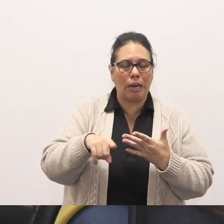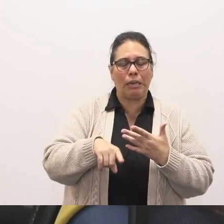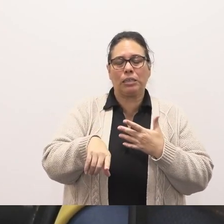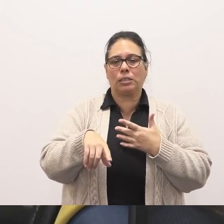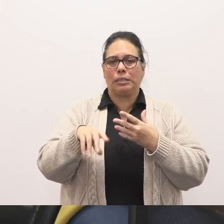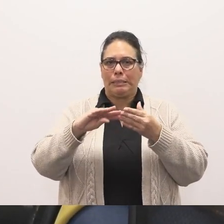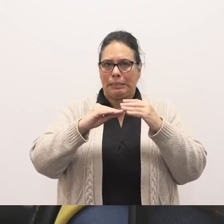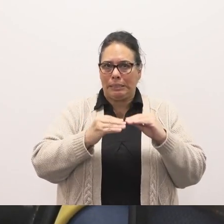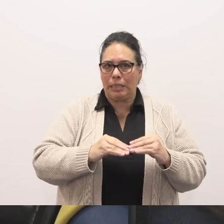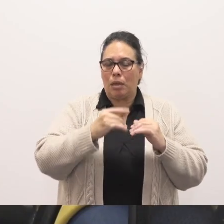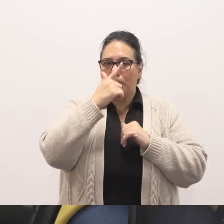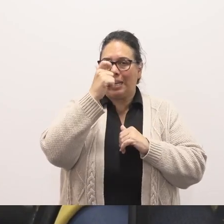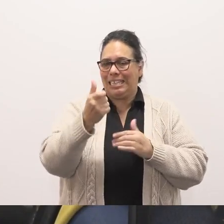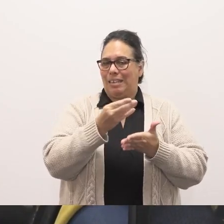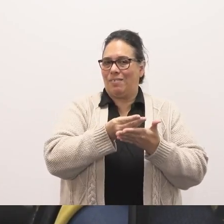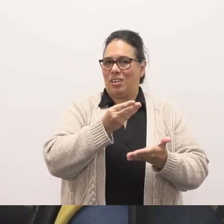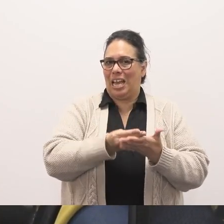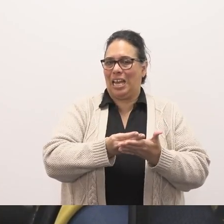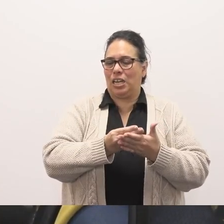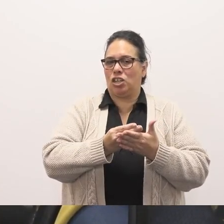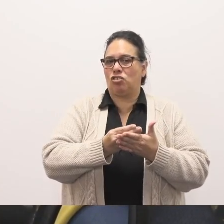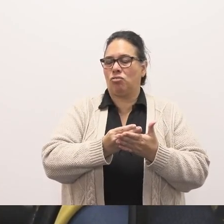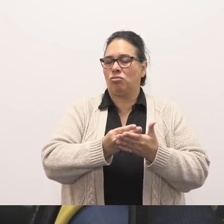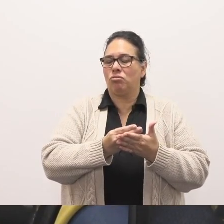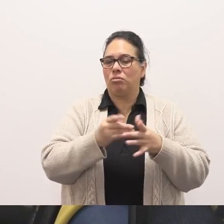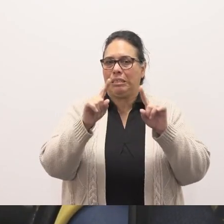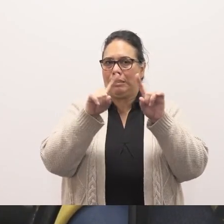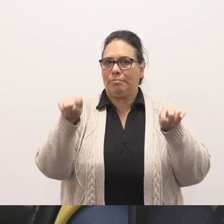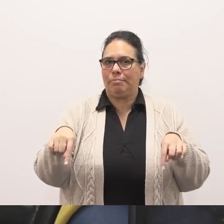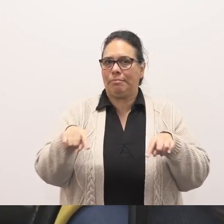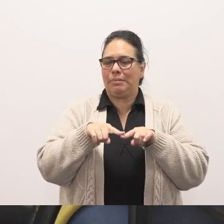because the financial statements presented they're very different format,